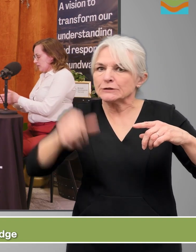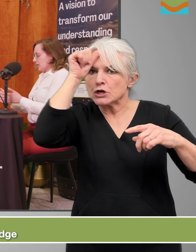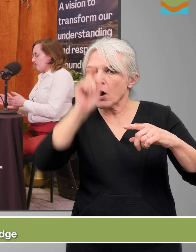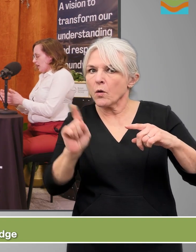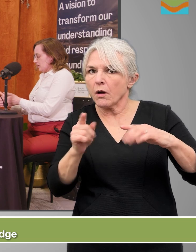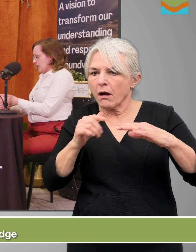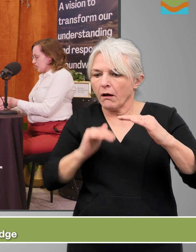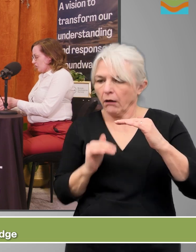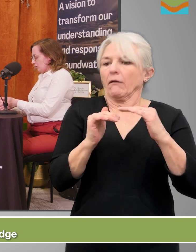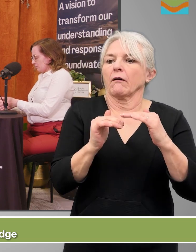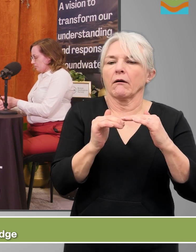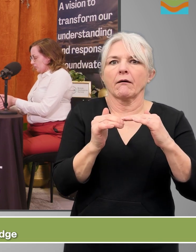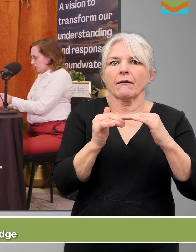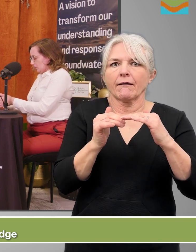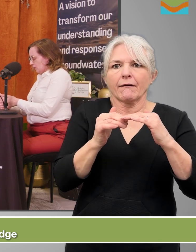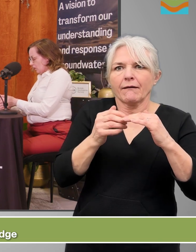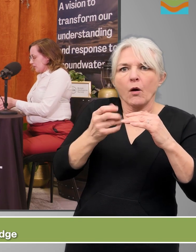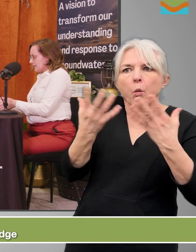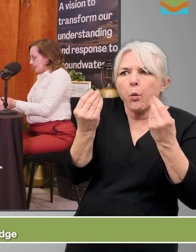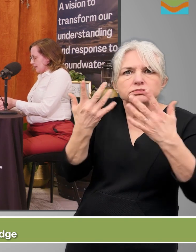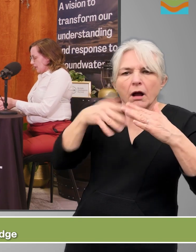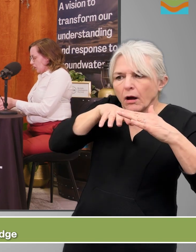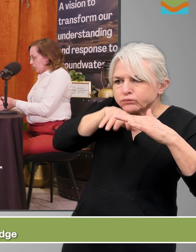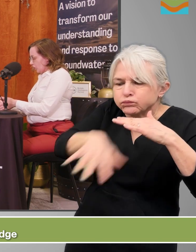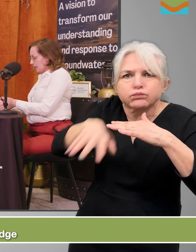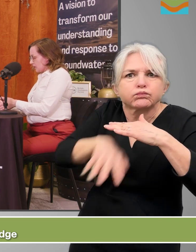So that foundational understanding and knowledge